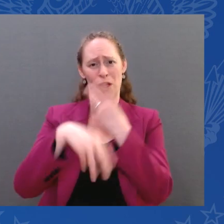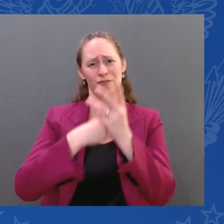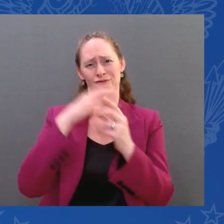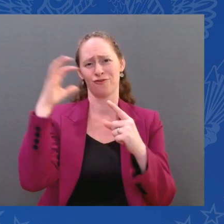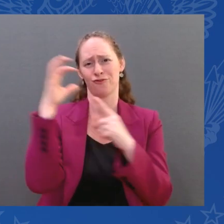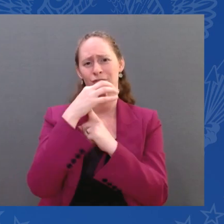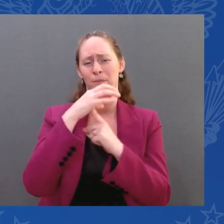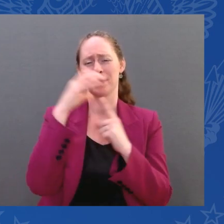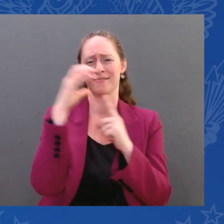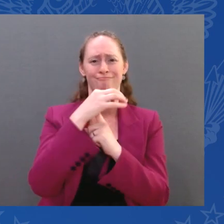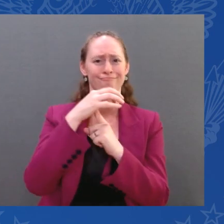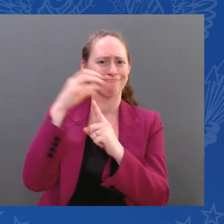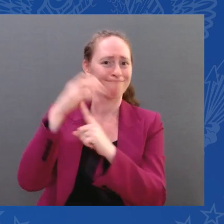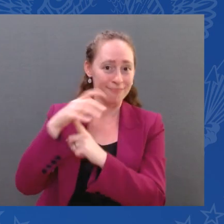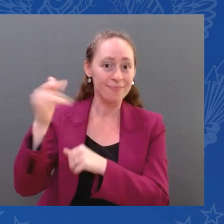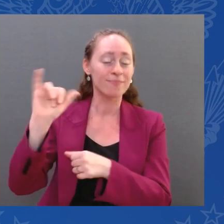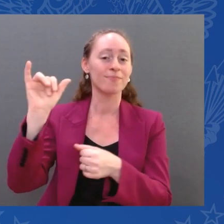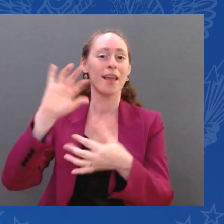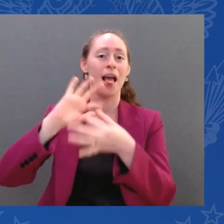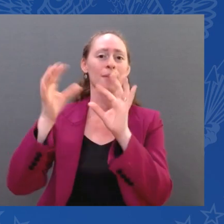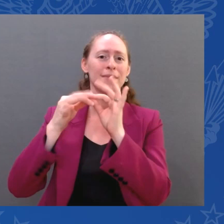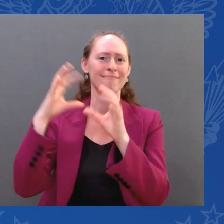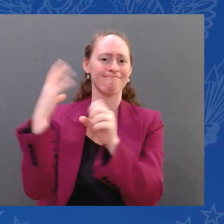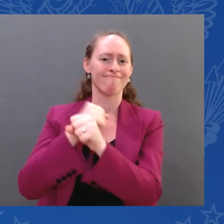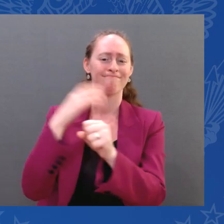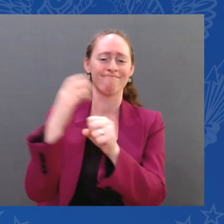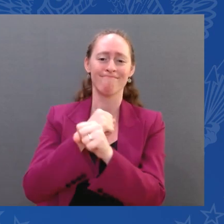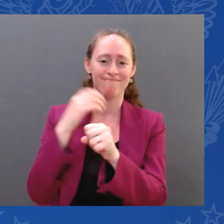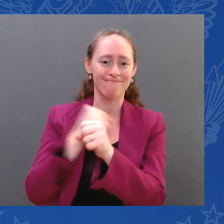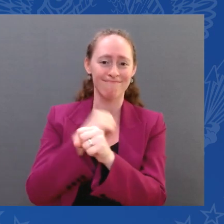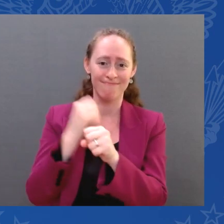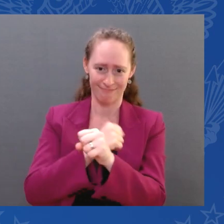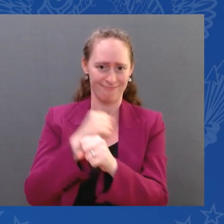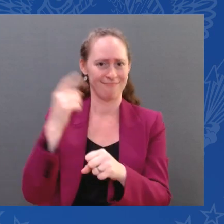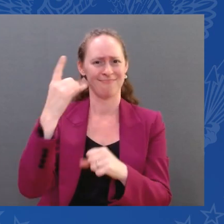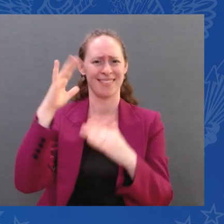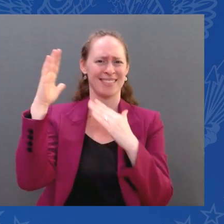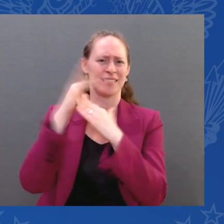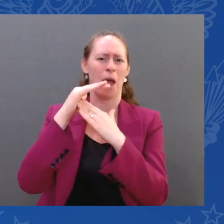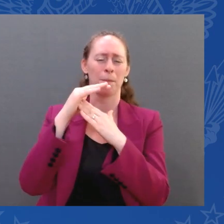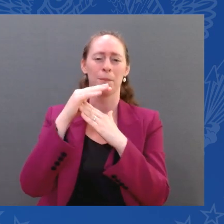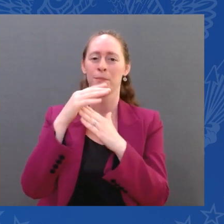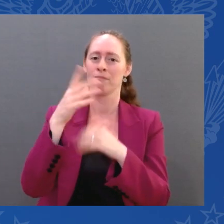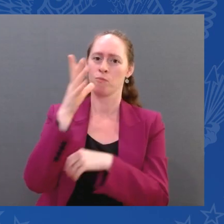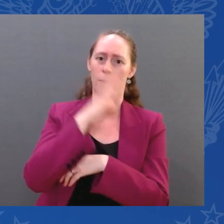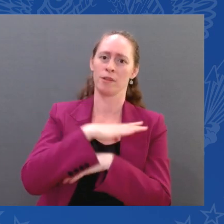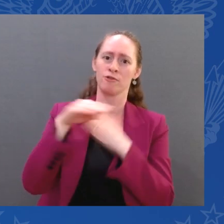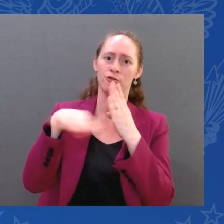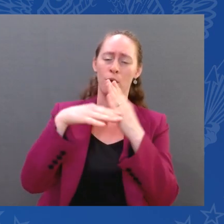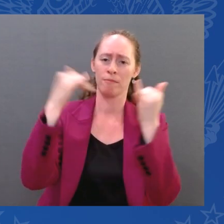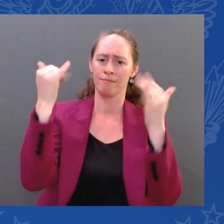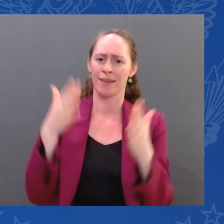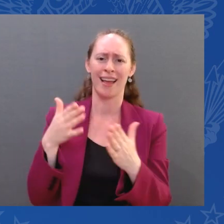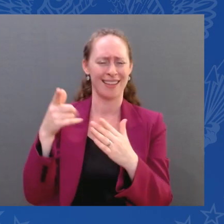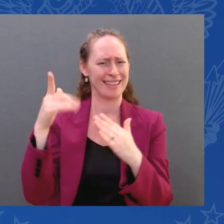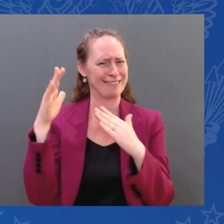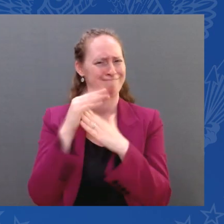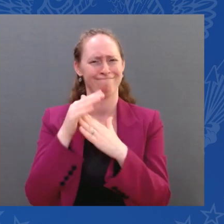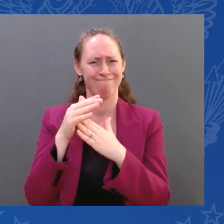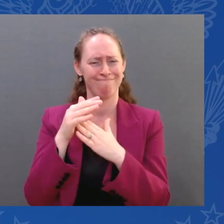Megan Rapinoe is one of America's great athletes. Known for her creative play and leadership. She also leads with a fierce will off the field,